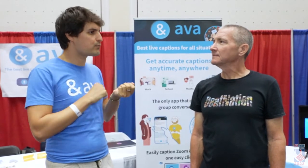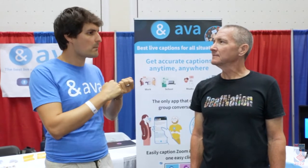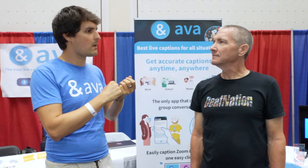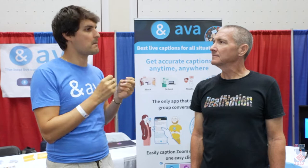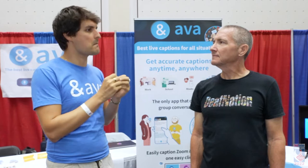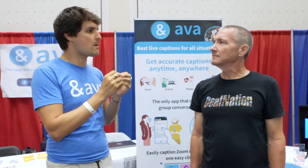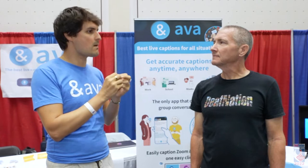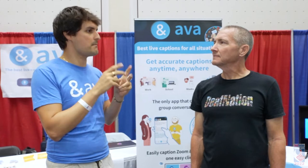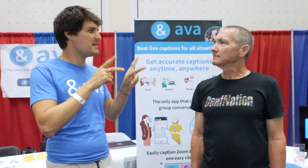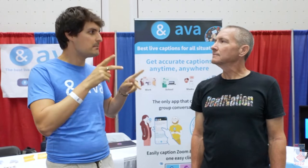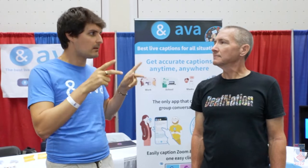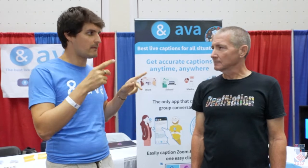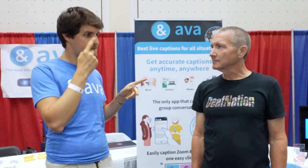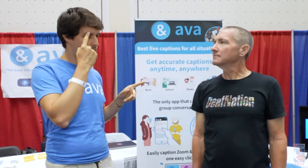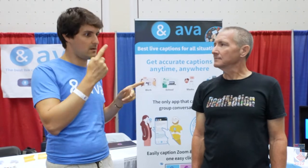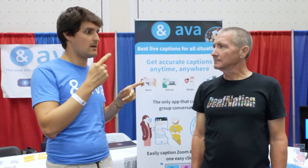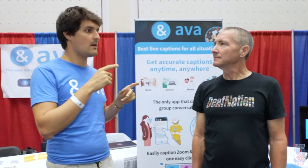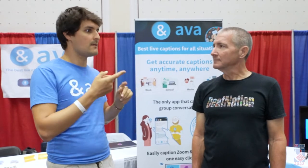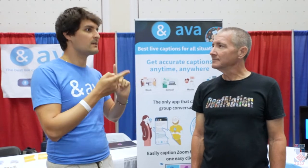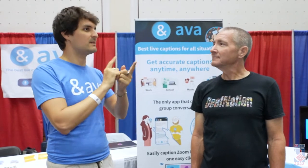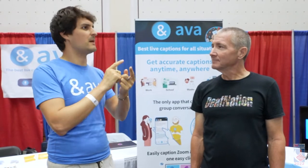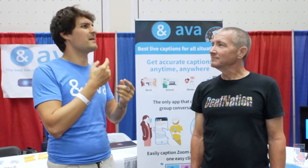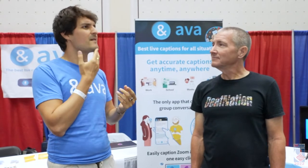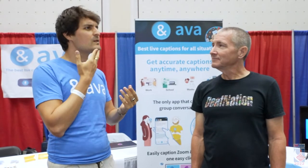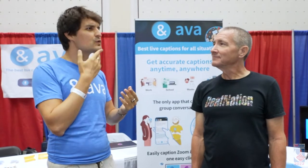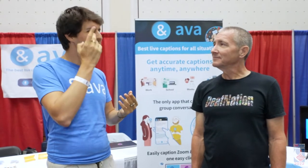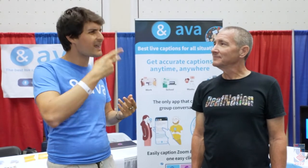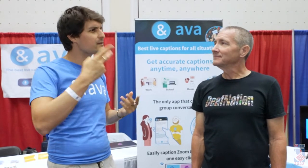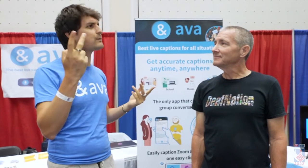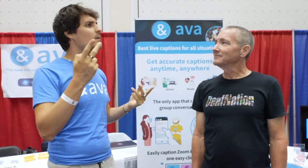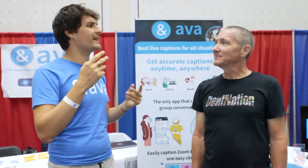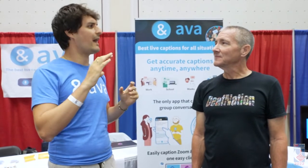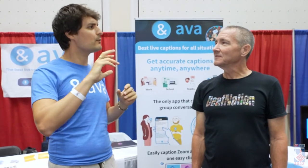We want to support more people and give them tools to thrive